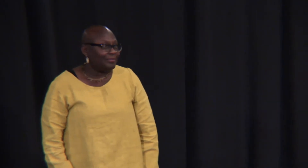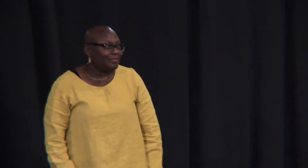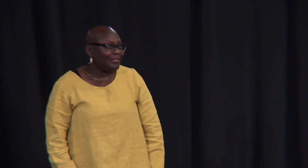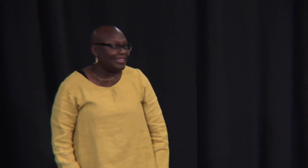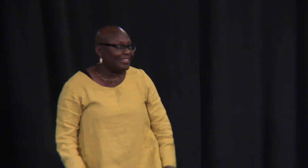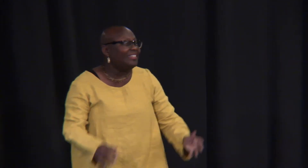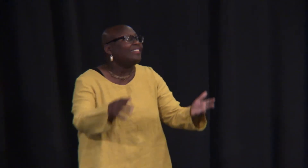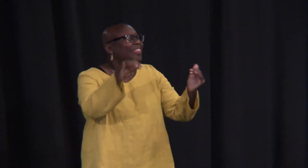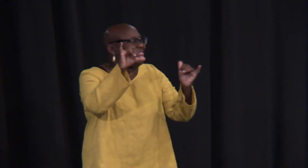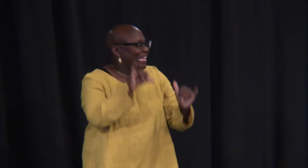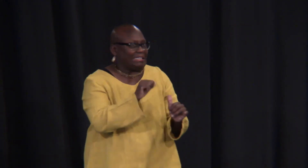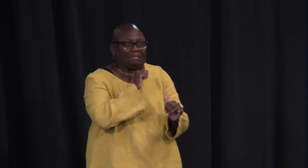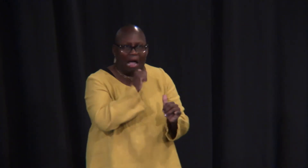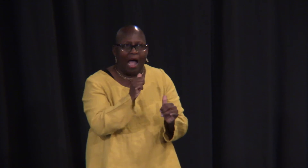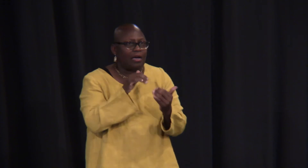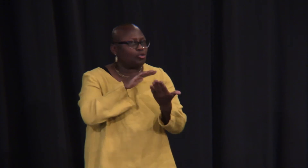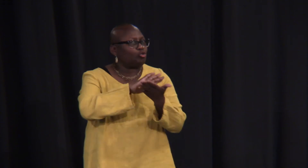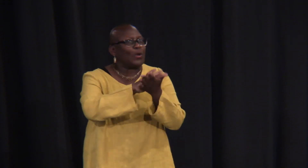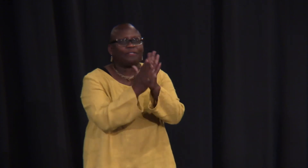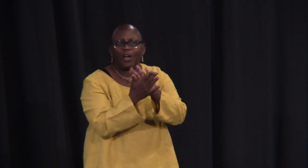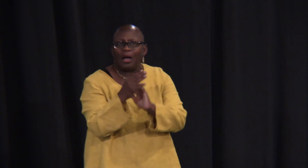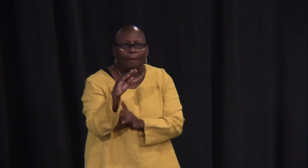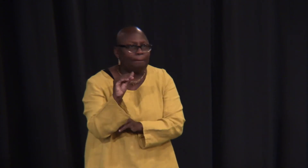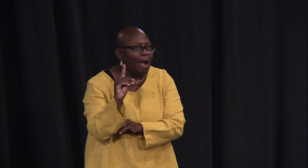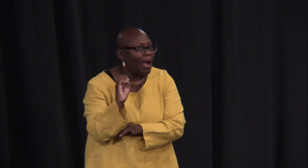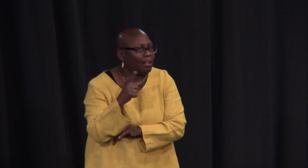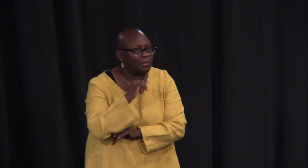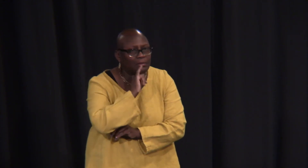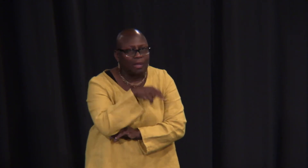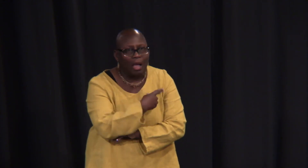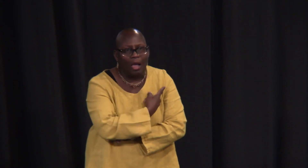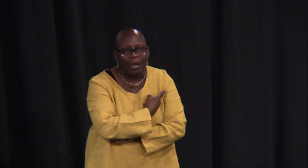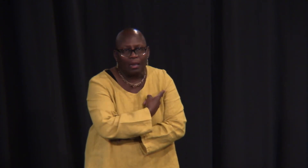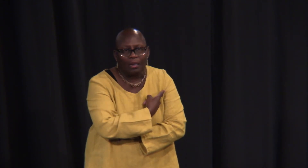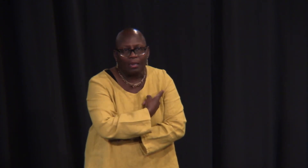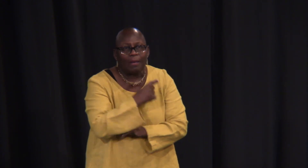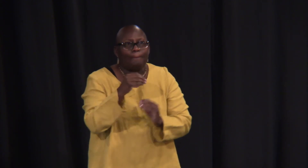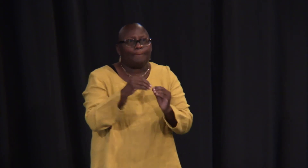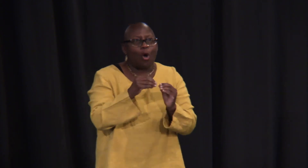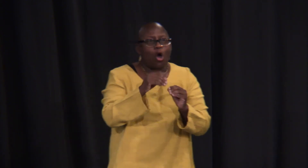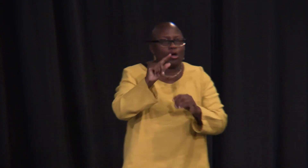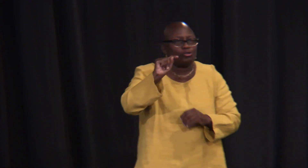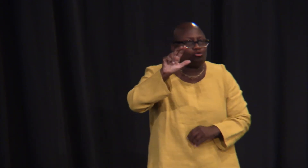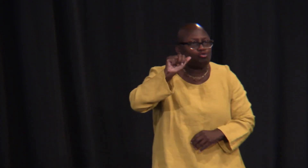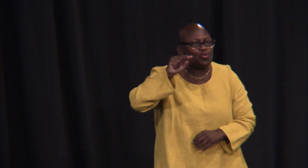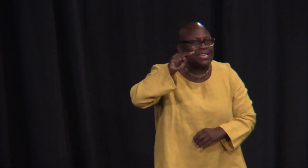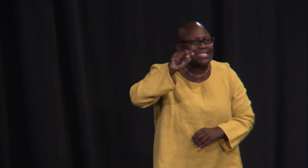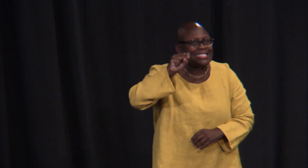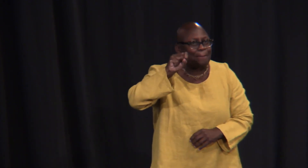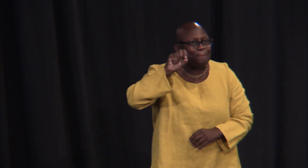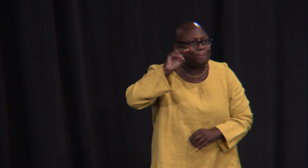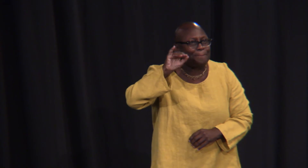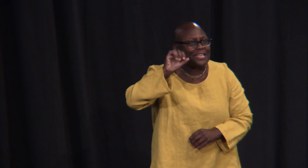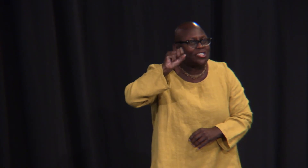They just love it. But skill practice is not effective.